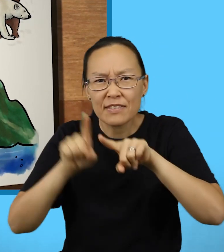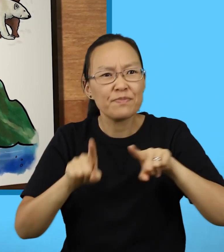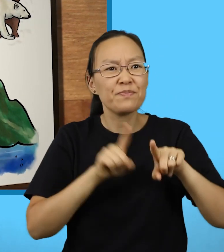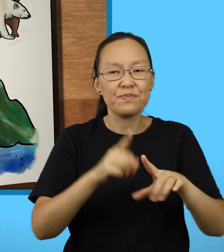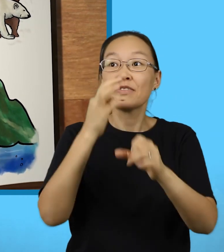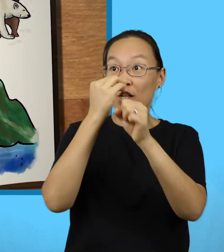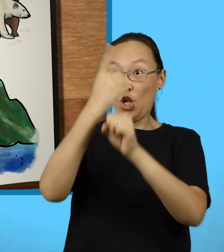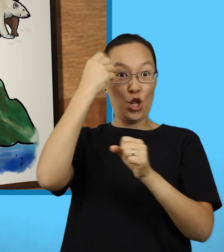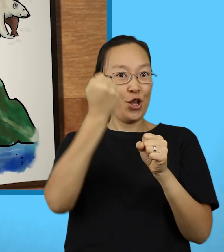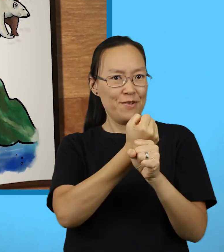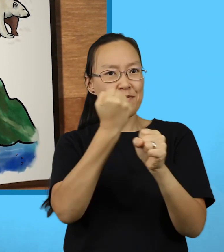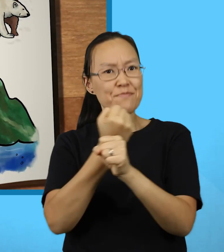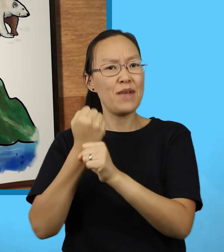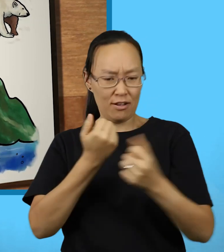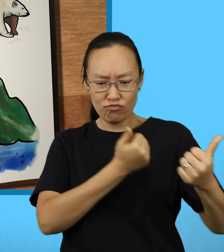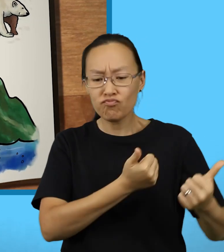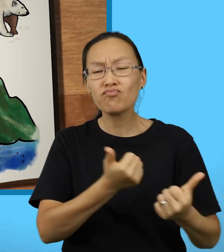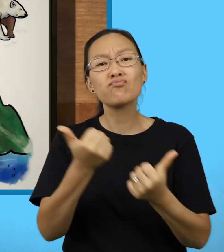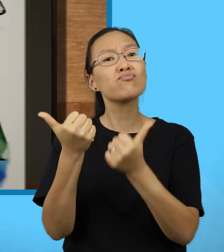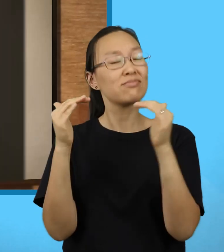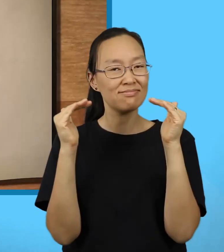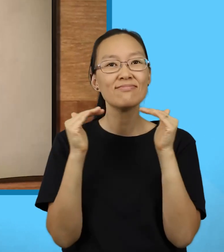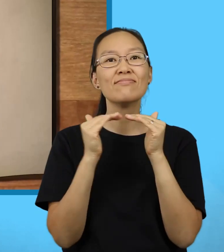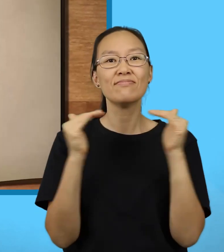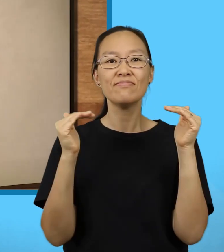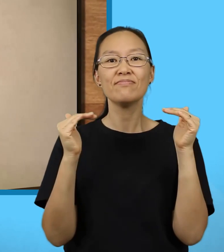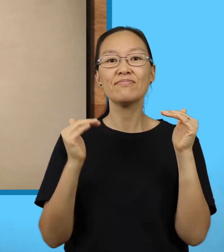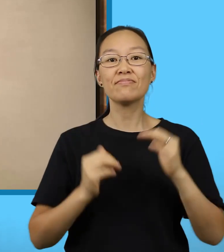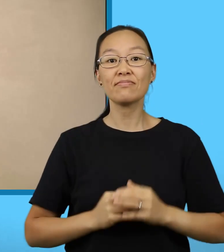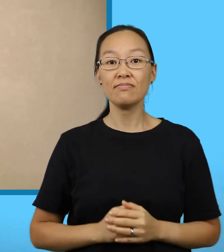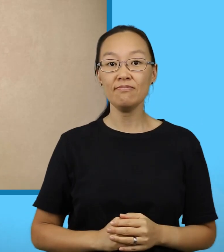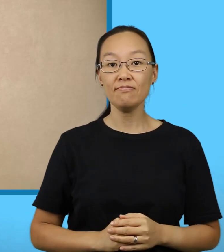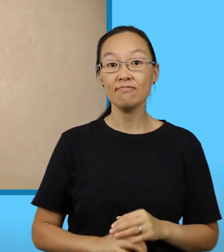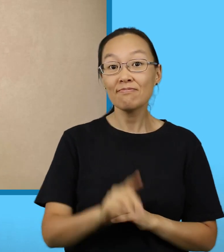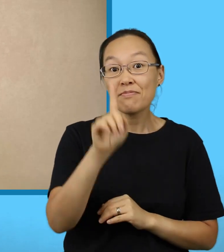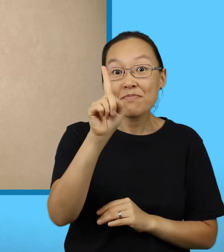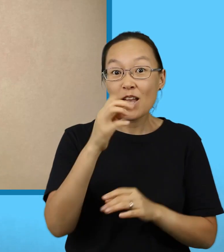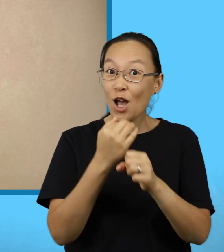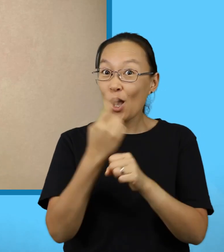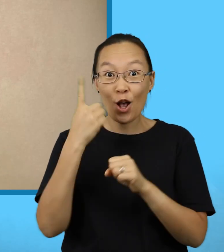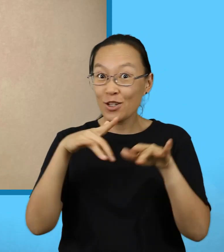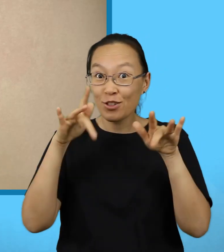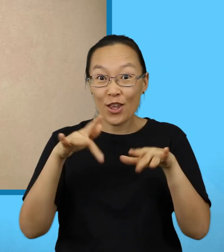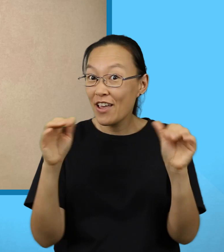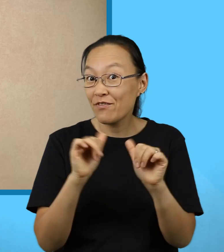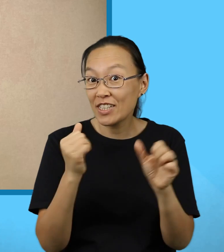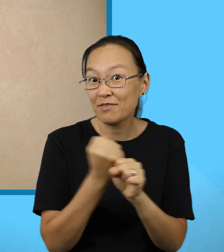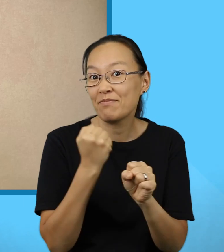God is the one who made it and it was all fair. But was God finished? No, not even close.